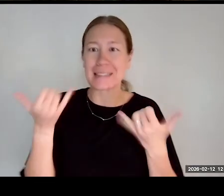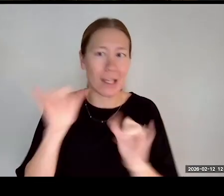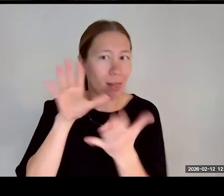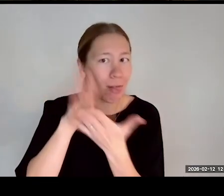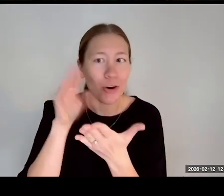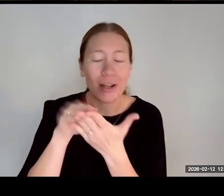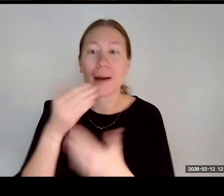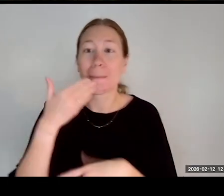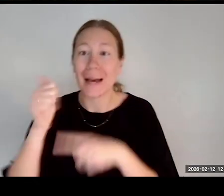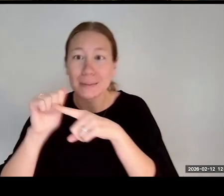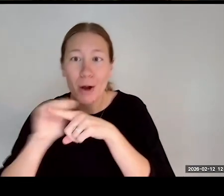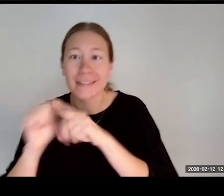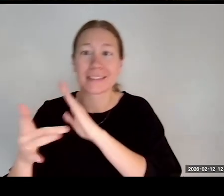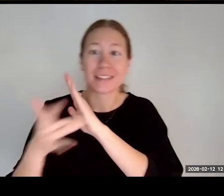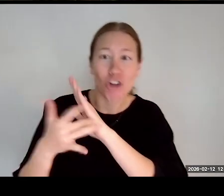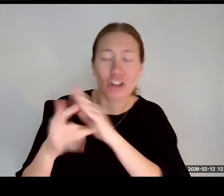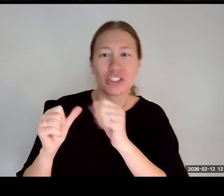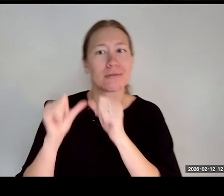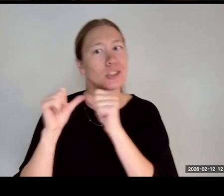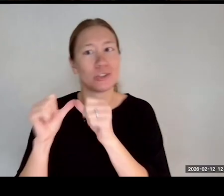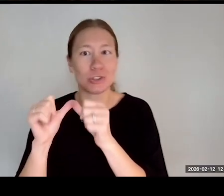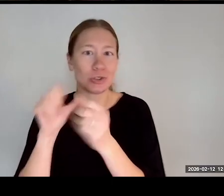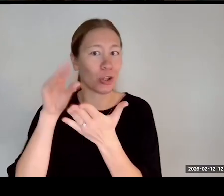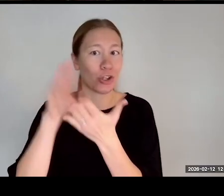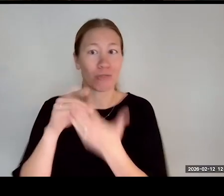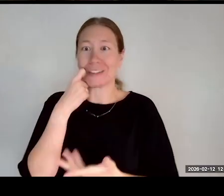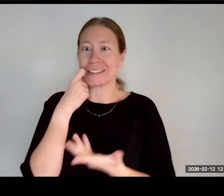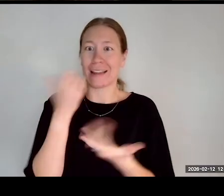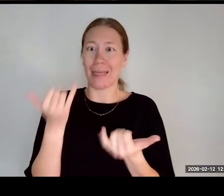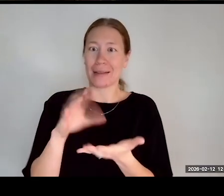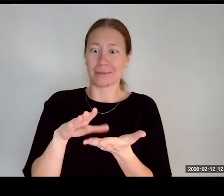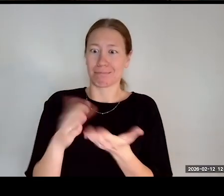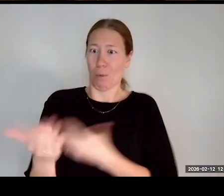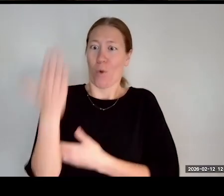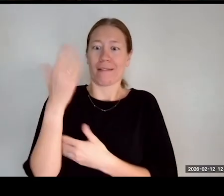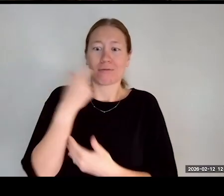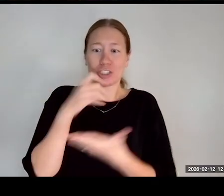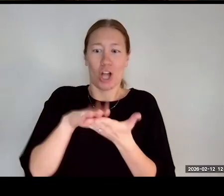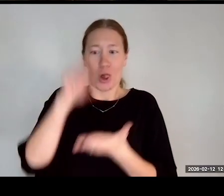continues to evolve. There's actually something that I learned about this morning that I'm gonna share with you all today, so stay tuned for more.